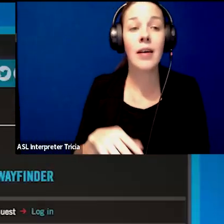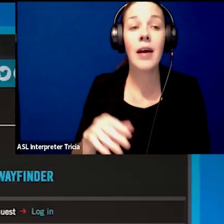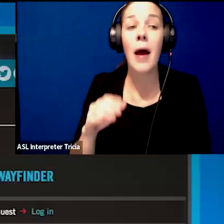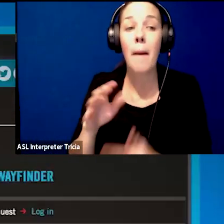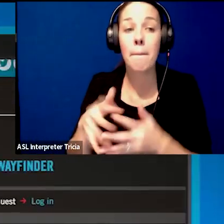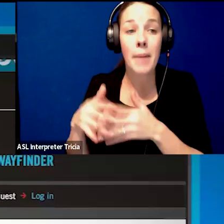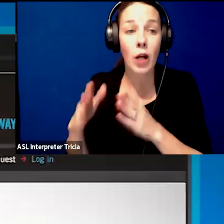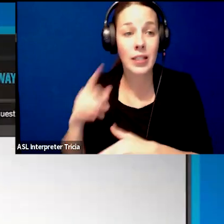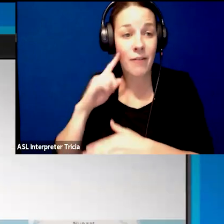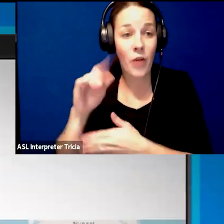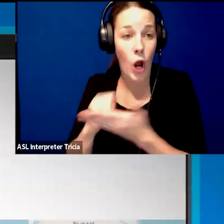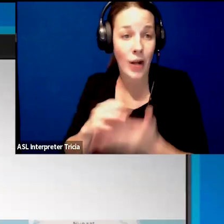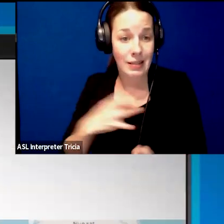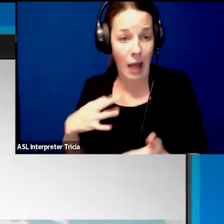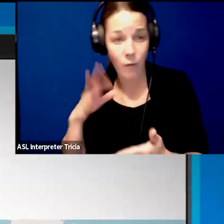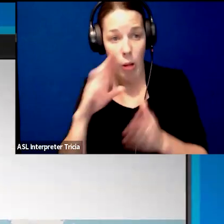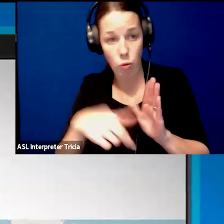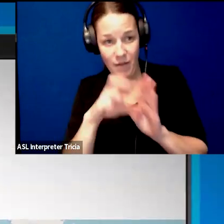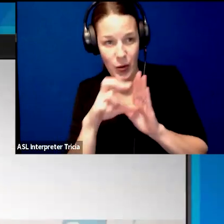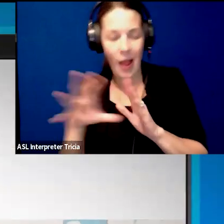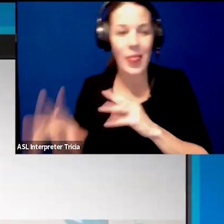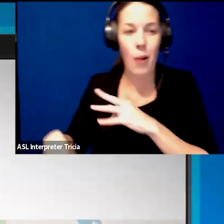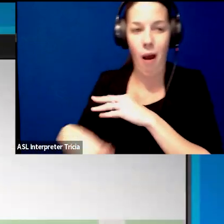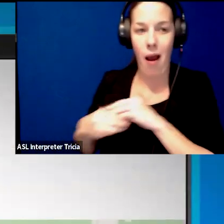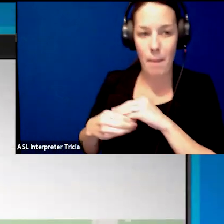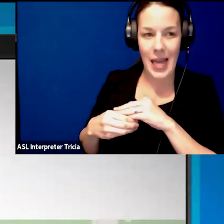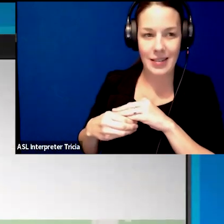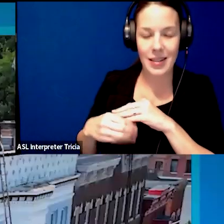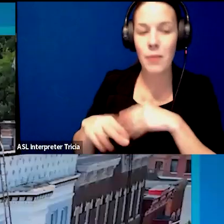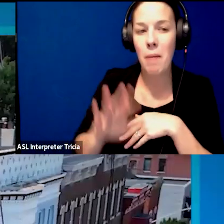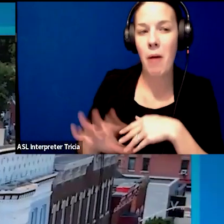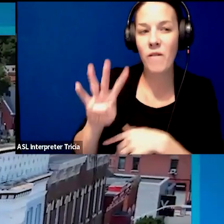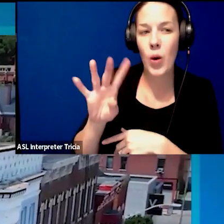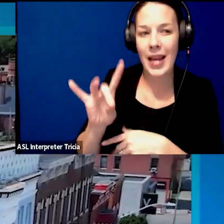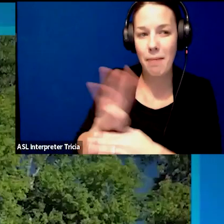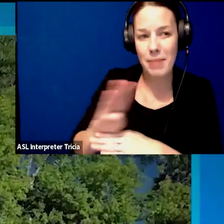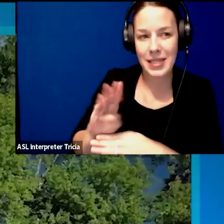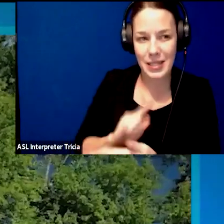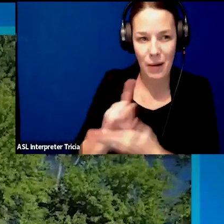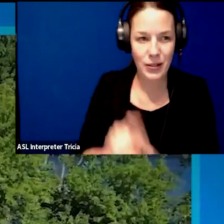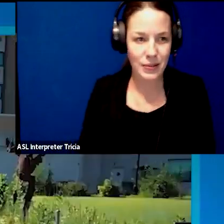and the Wayfinder will be updated within 48 business hours.